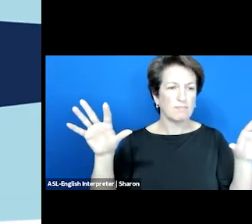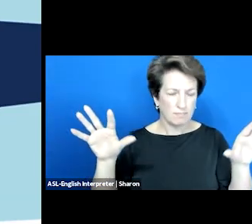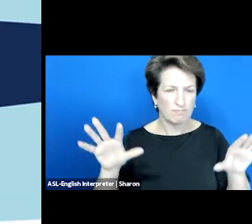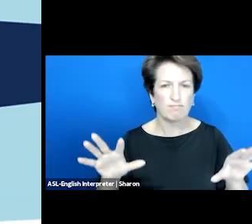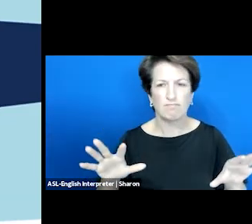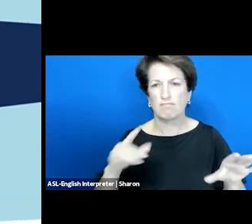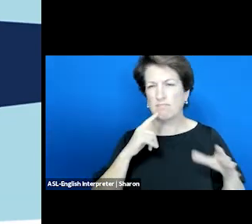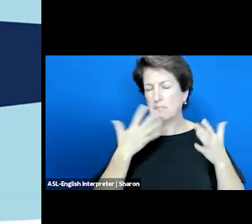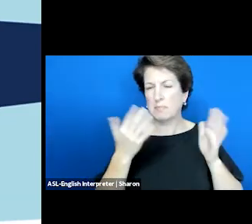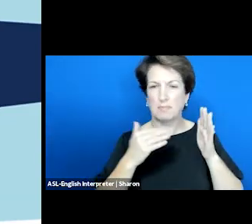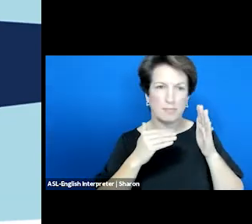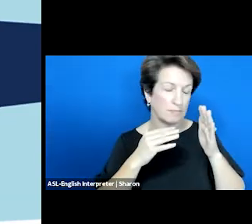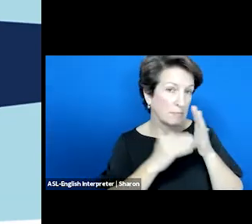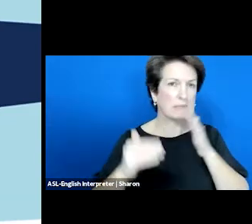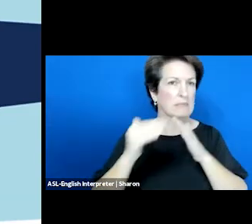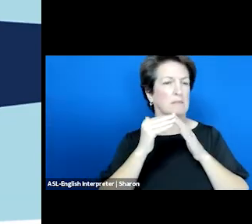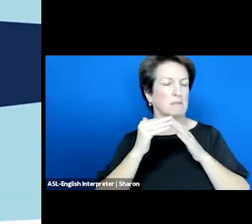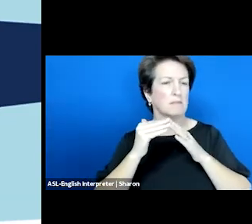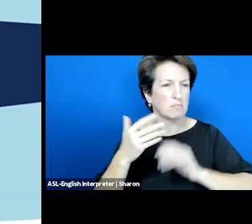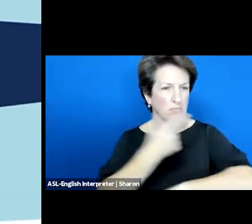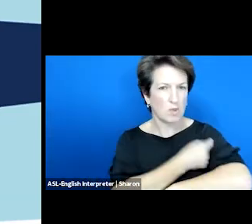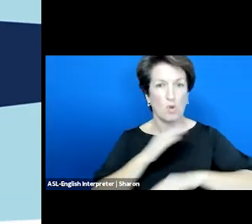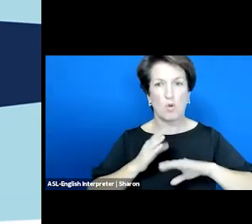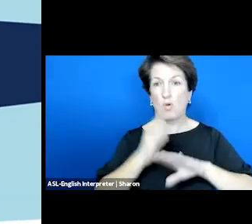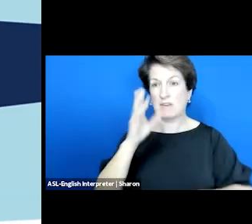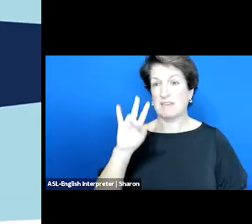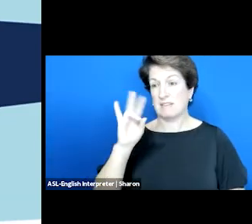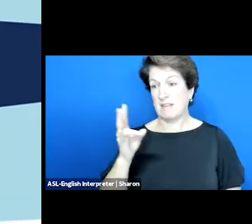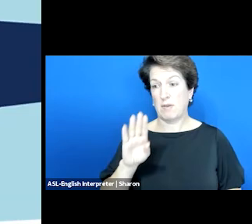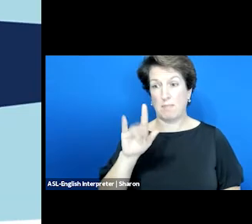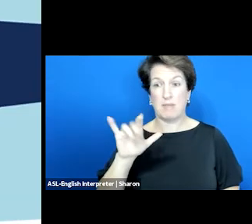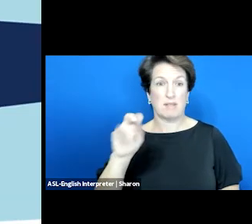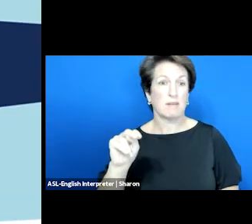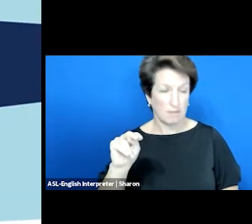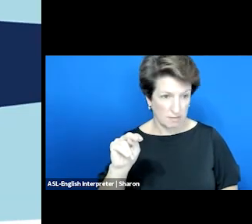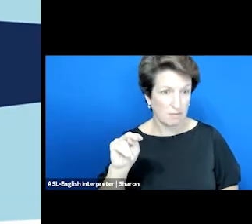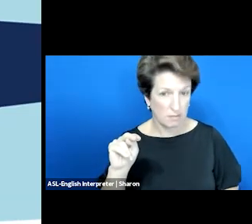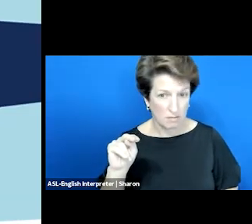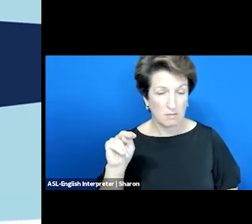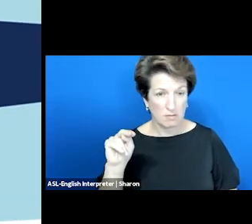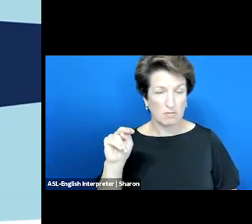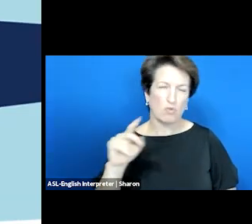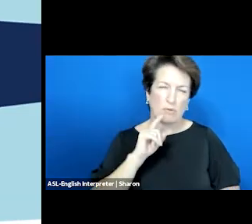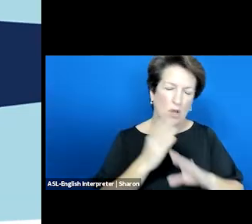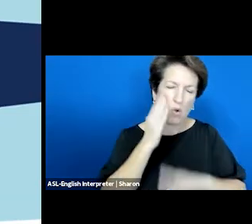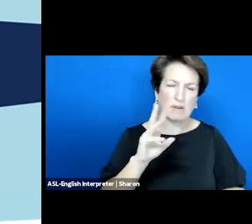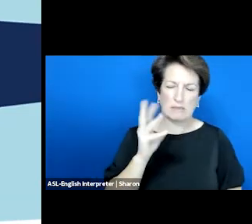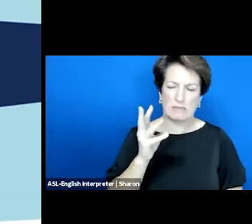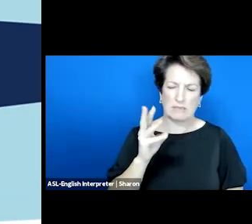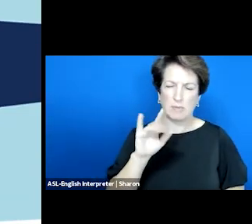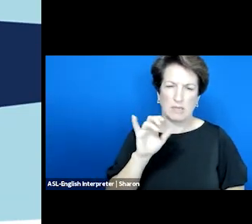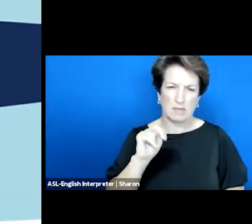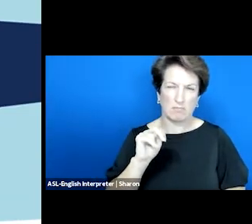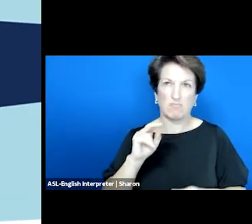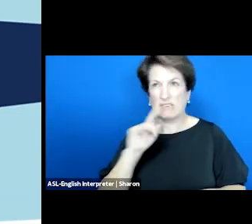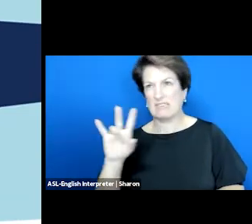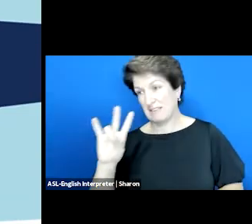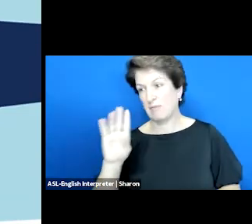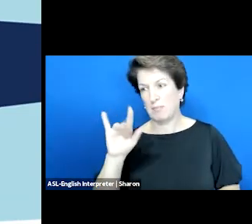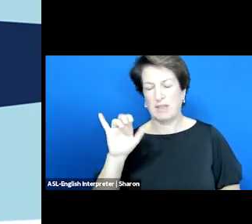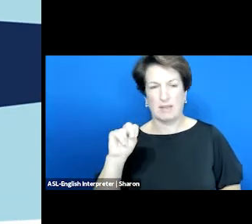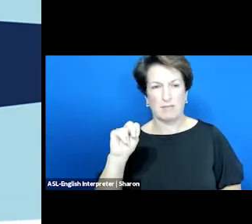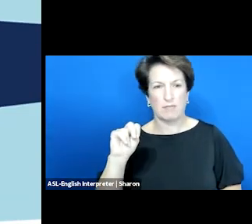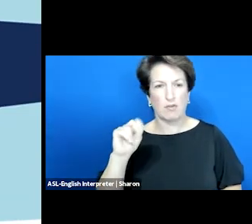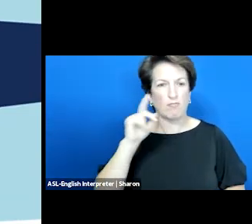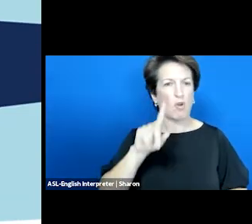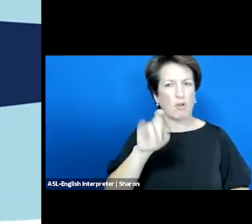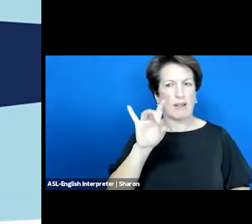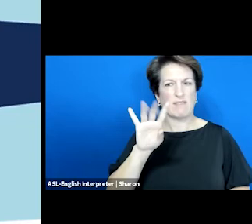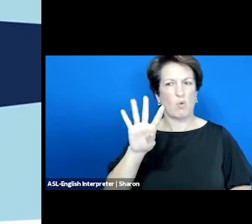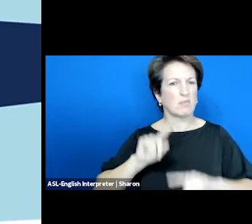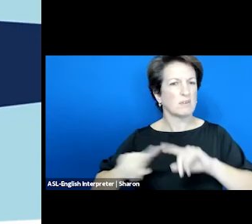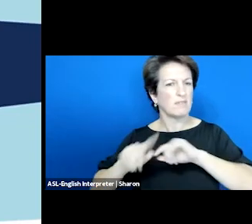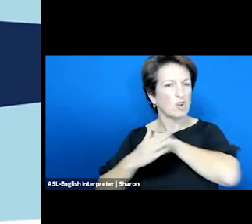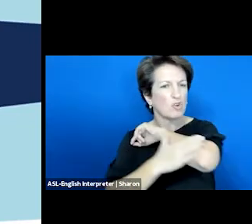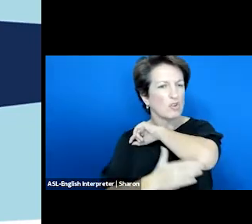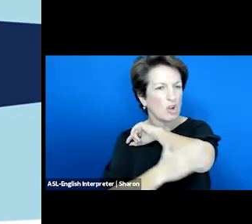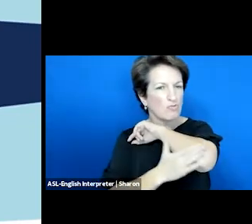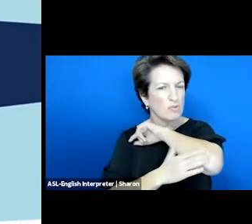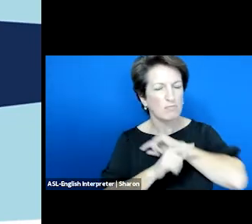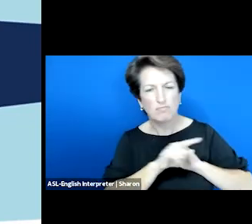So the COVID 19 vaccines used in Ontario have